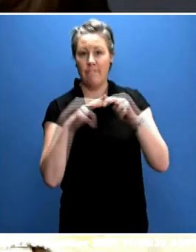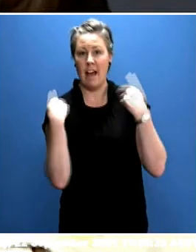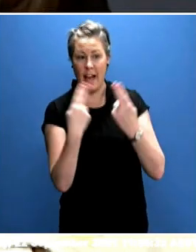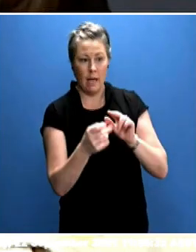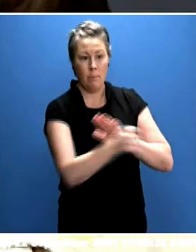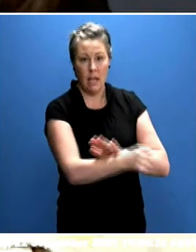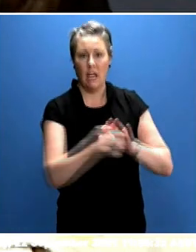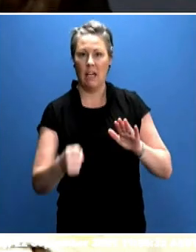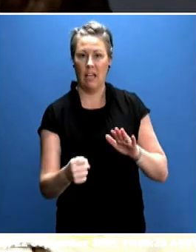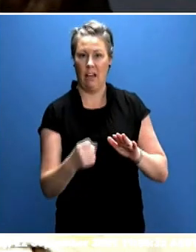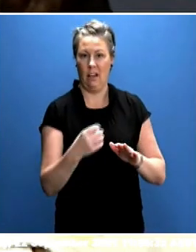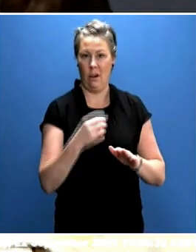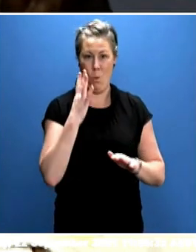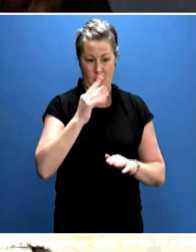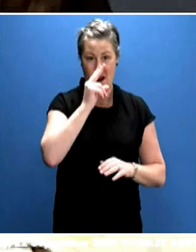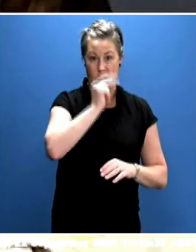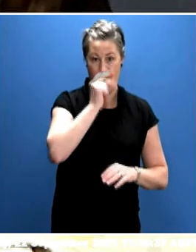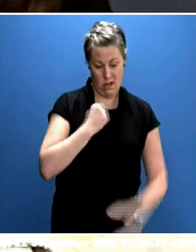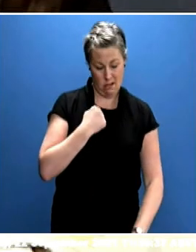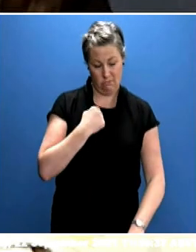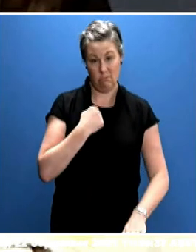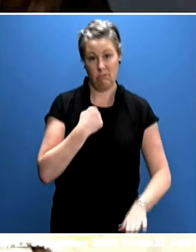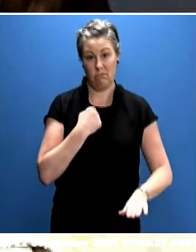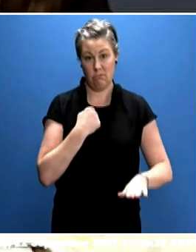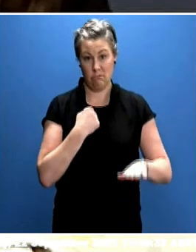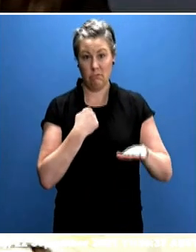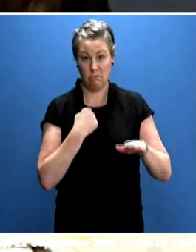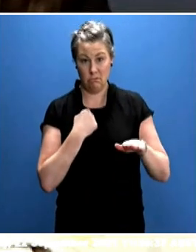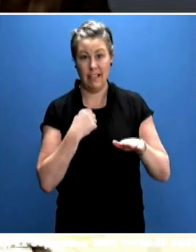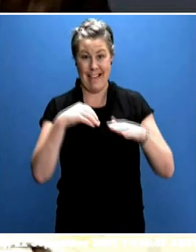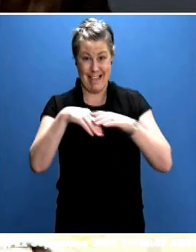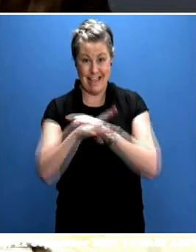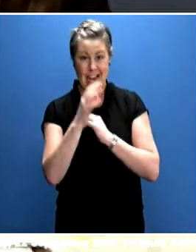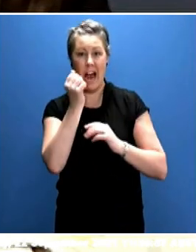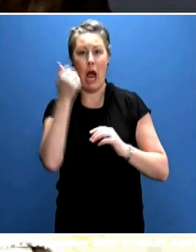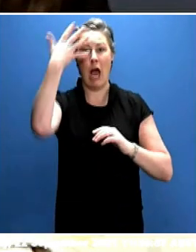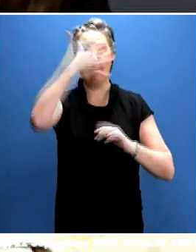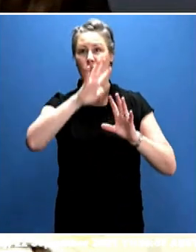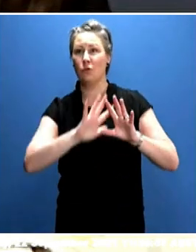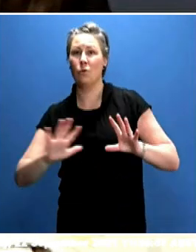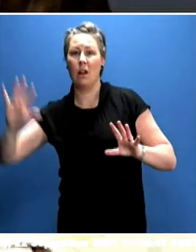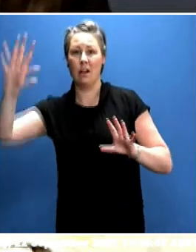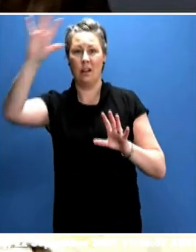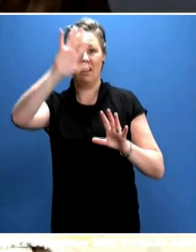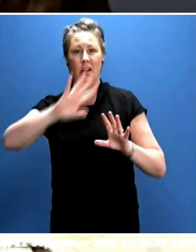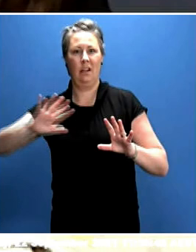during his early childhood, across remote Aboriginal communities in the Ngaanyatjarra lands.